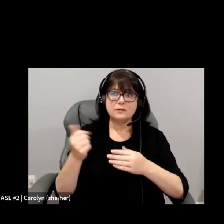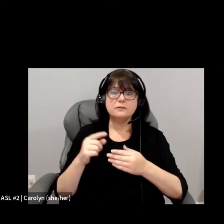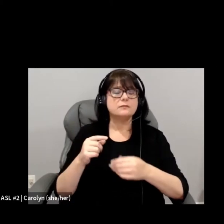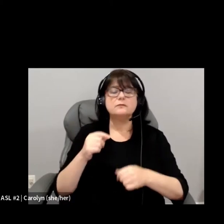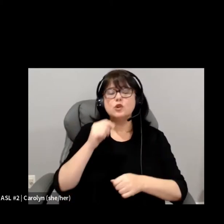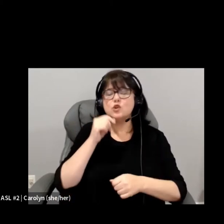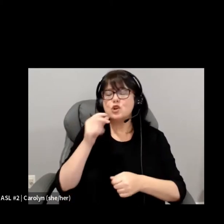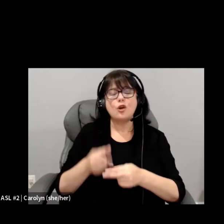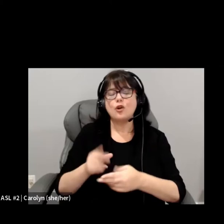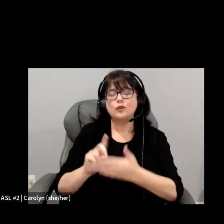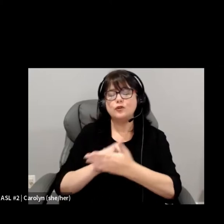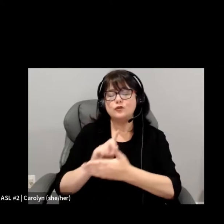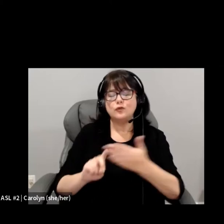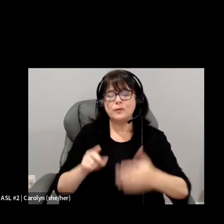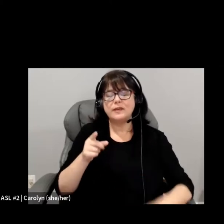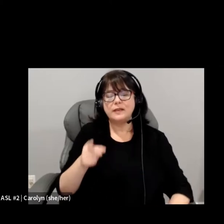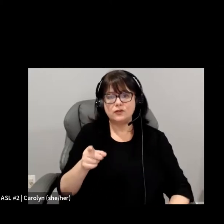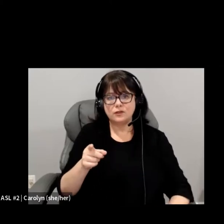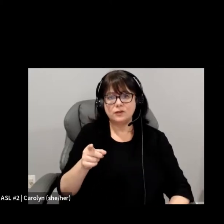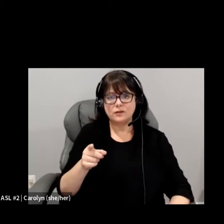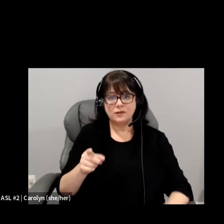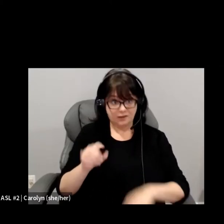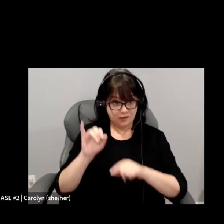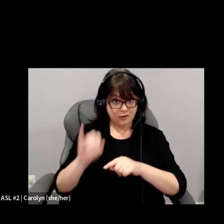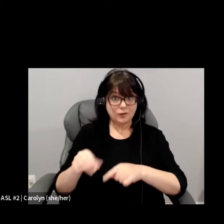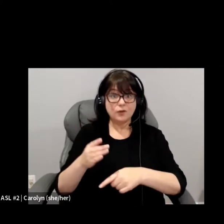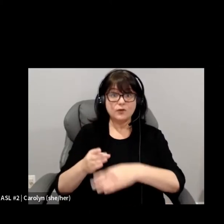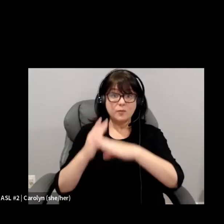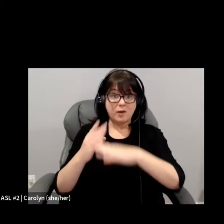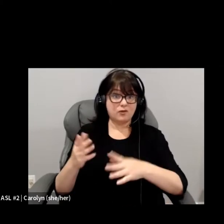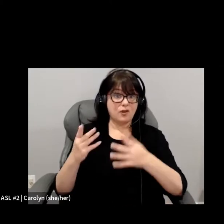BARRIERS WERE NOT EXPERIENCING DISCRIMINATION.